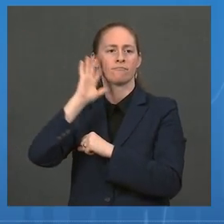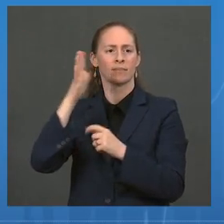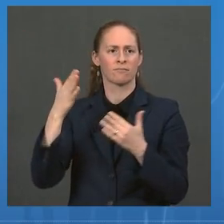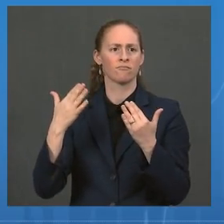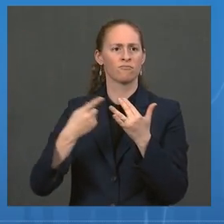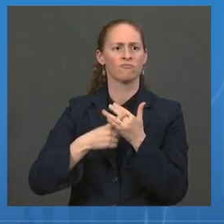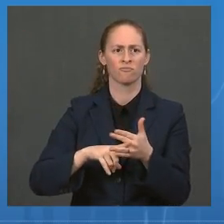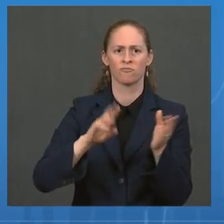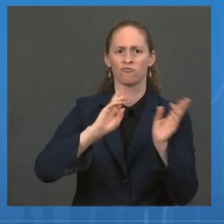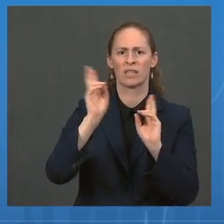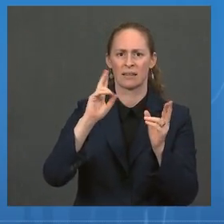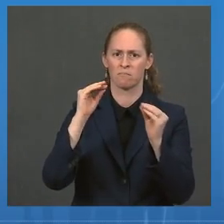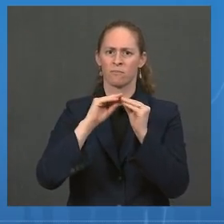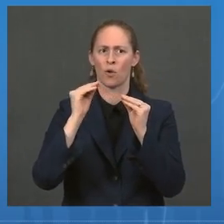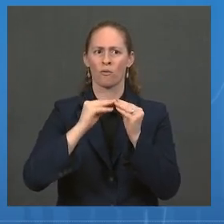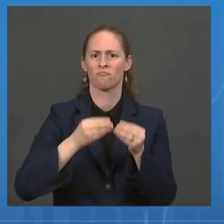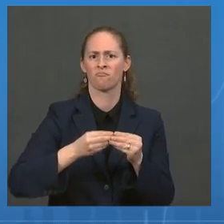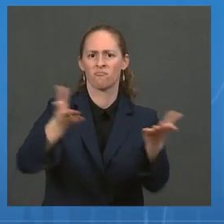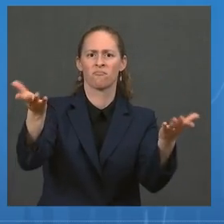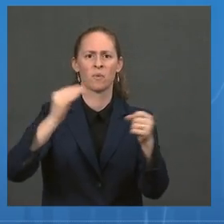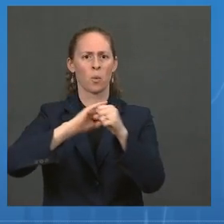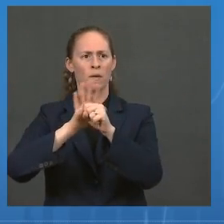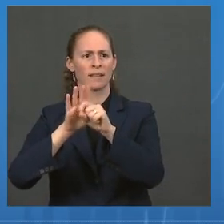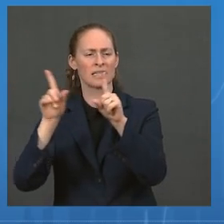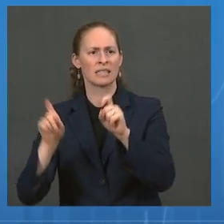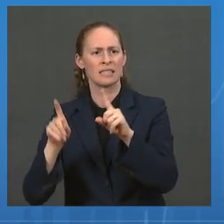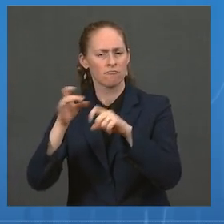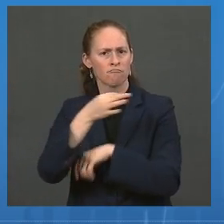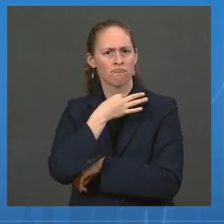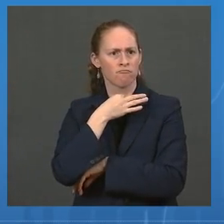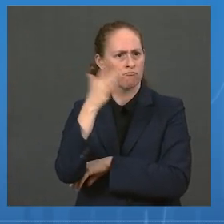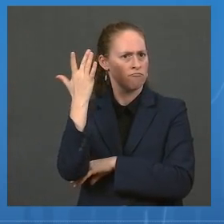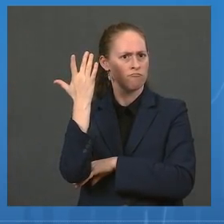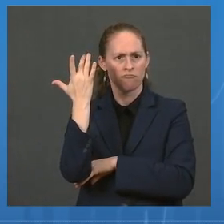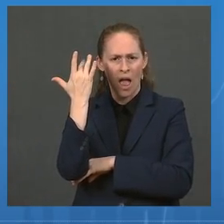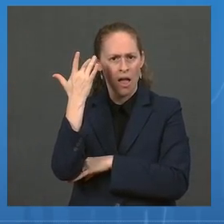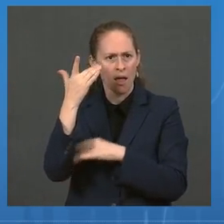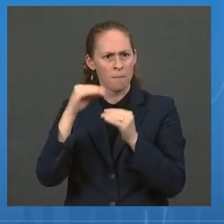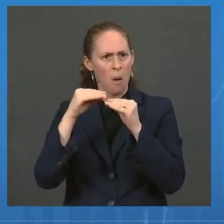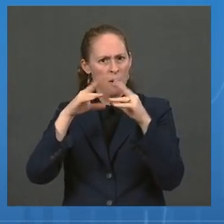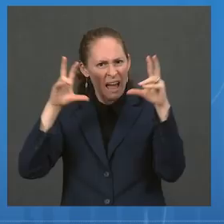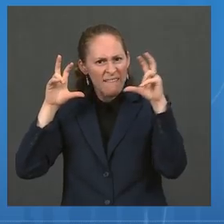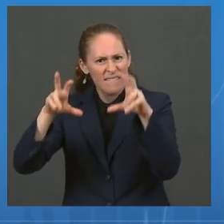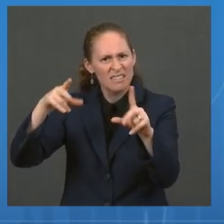I wanted to ask: Why are these new investments into at-home tests coming nine months after he took office?